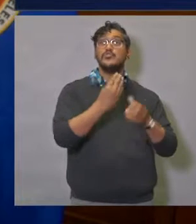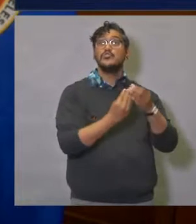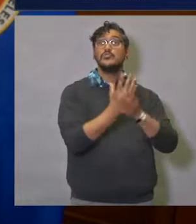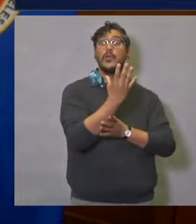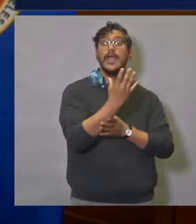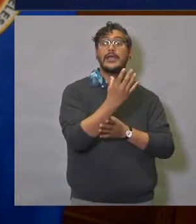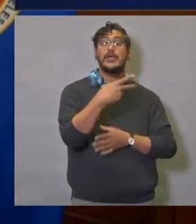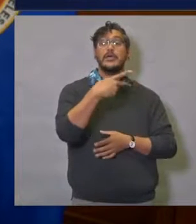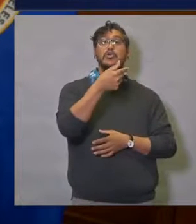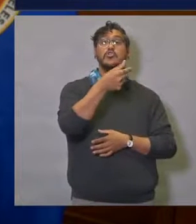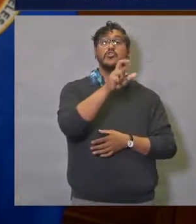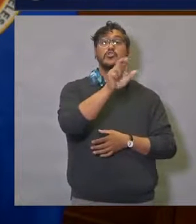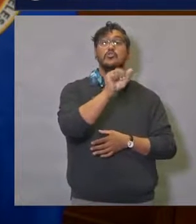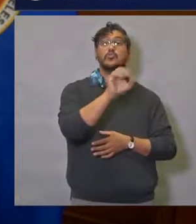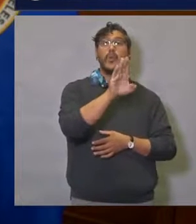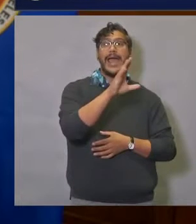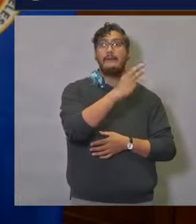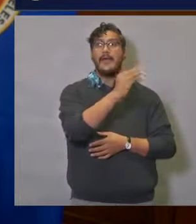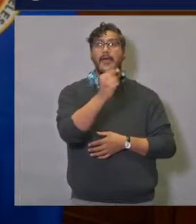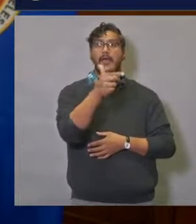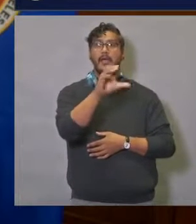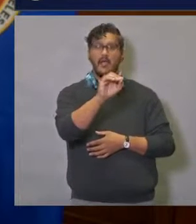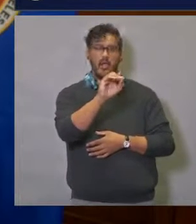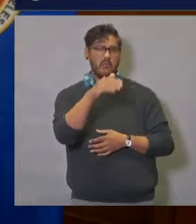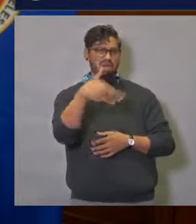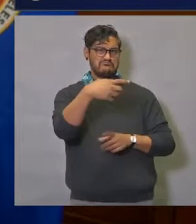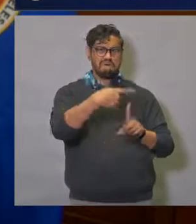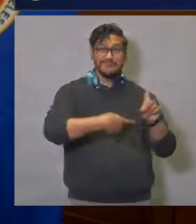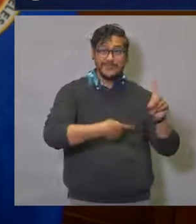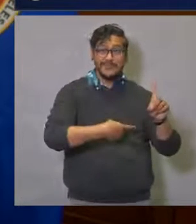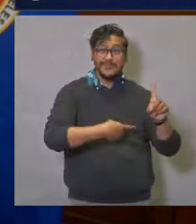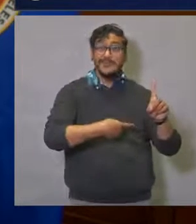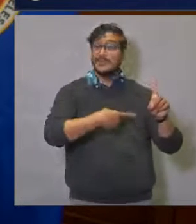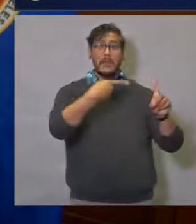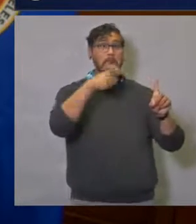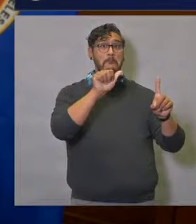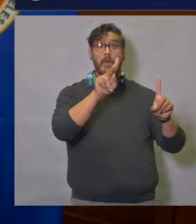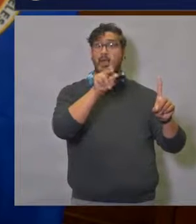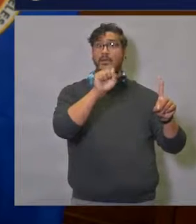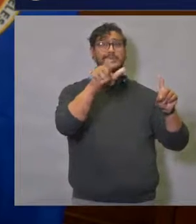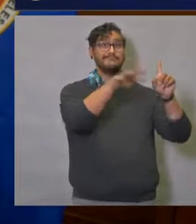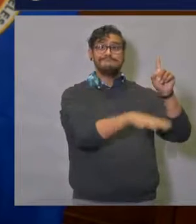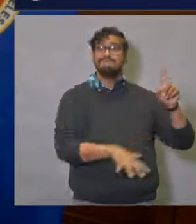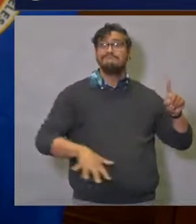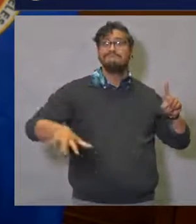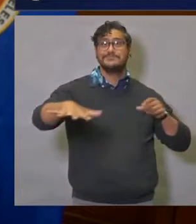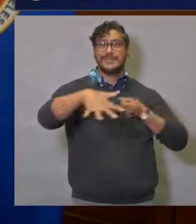PARKS AND RECREATION WILL BE HOSTING A SPRING GRAB AND GO DRIVE-THRU EVENT THIS MONTH.